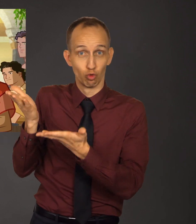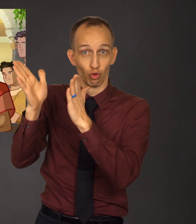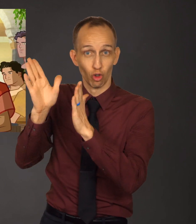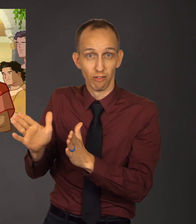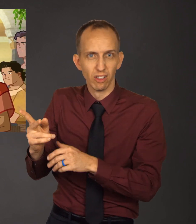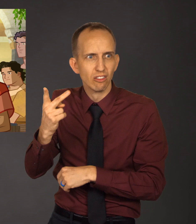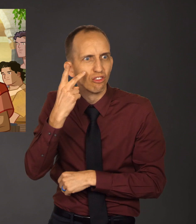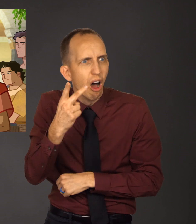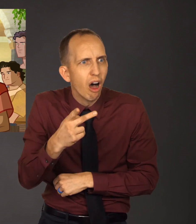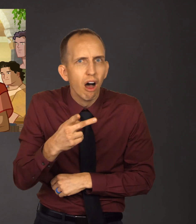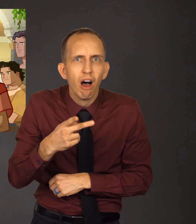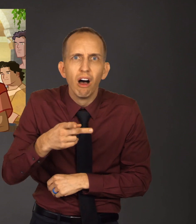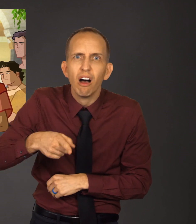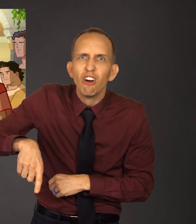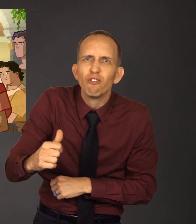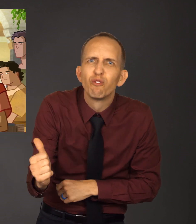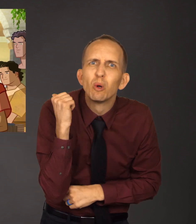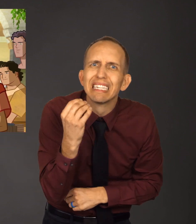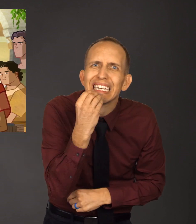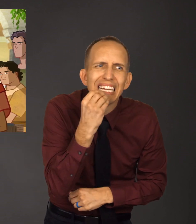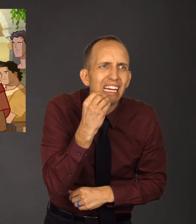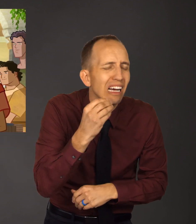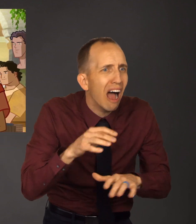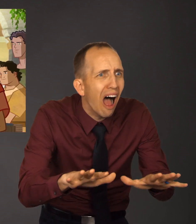This made the king's servant afraid for his life.